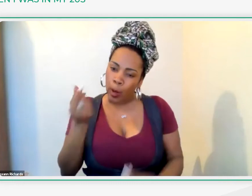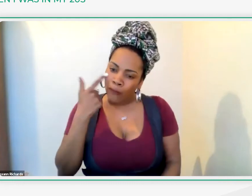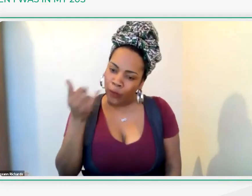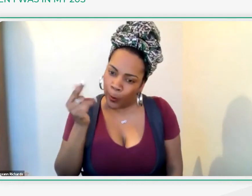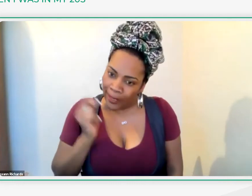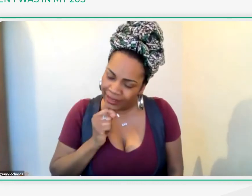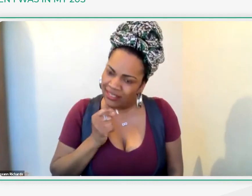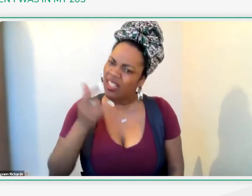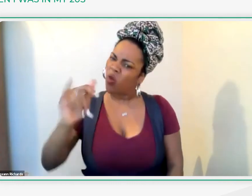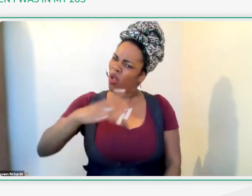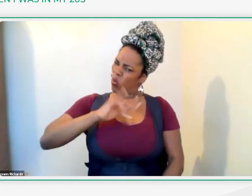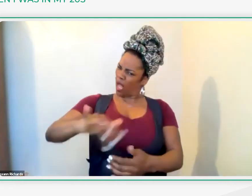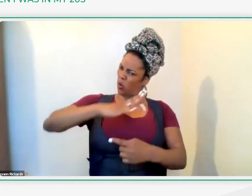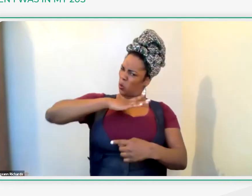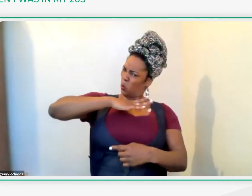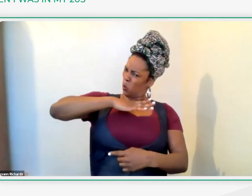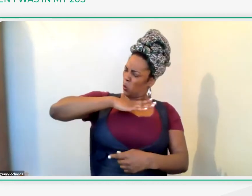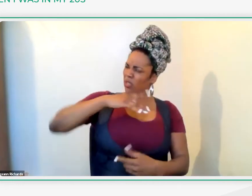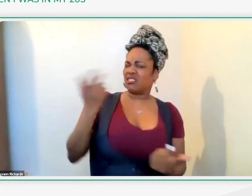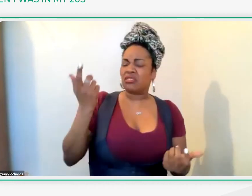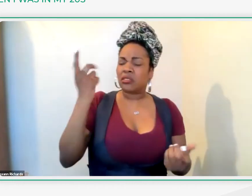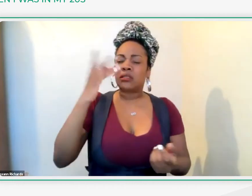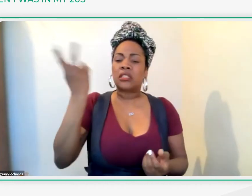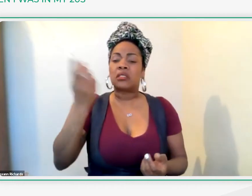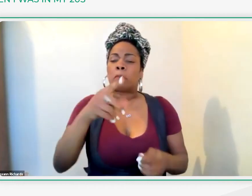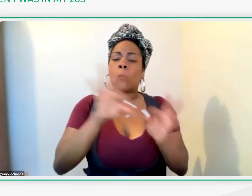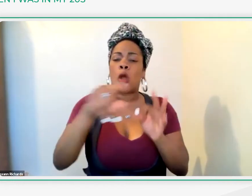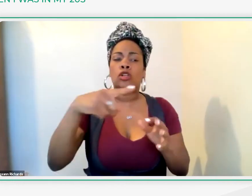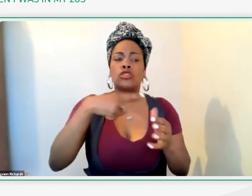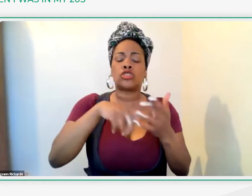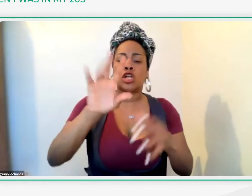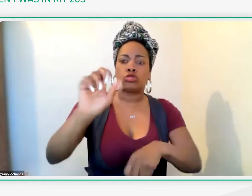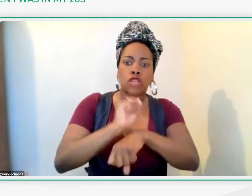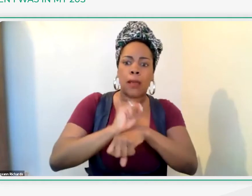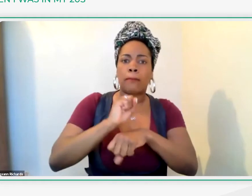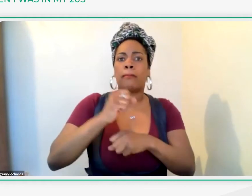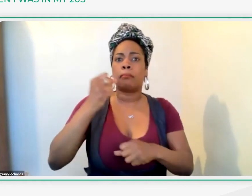on car loans. So, of course, I was going for it. It was cool, right?